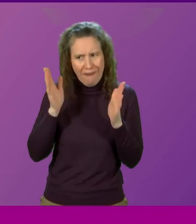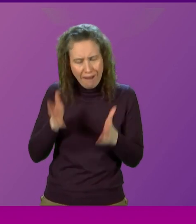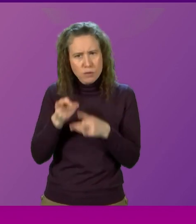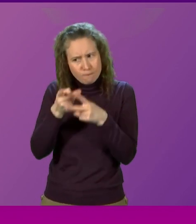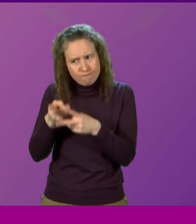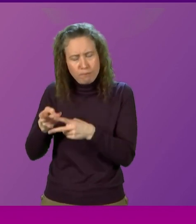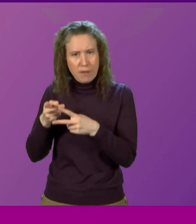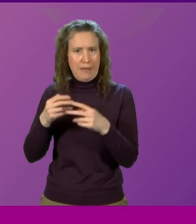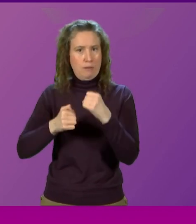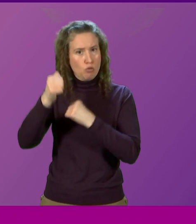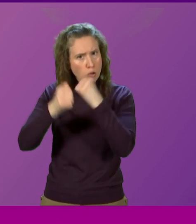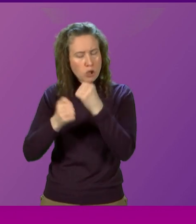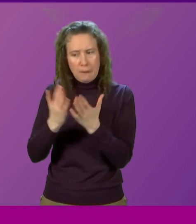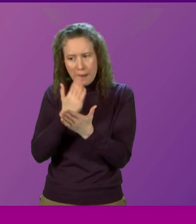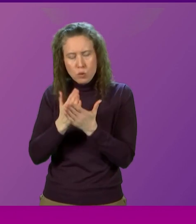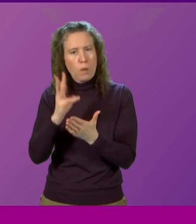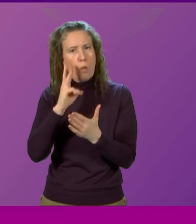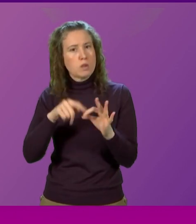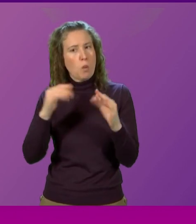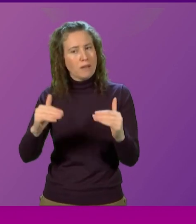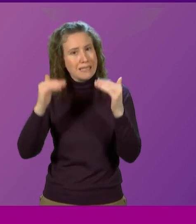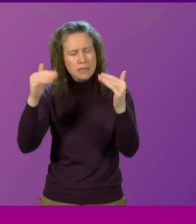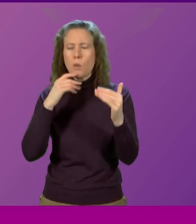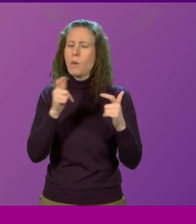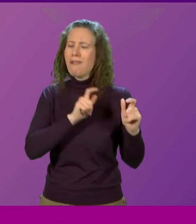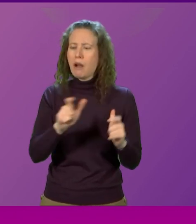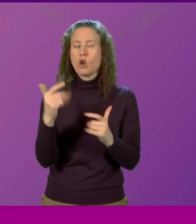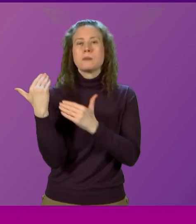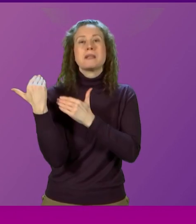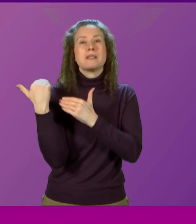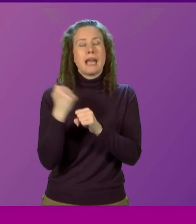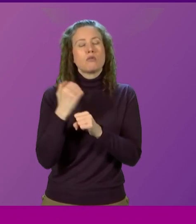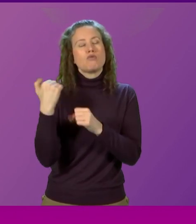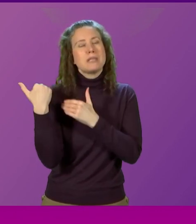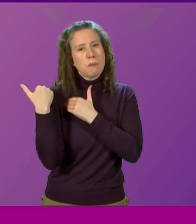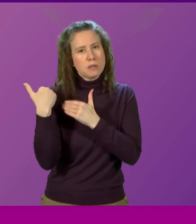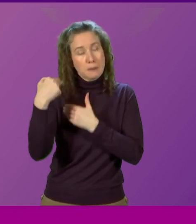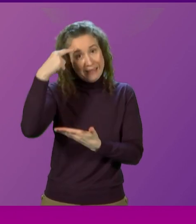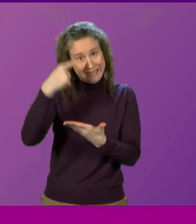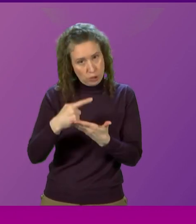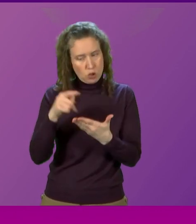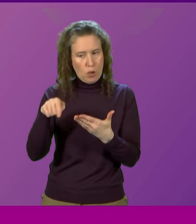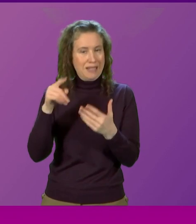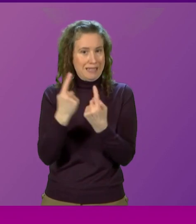We will continue to take responsible decisions on this issue and across the range of other